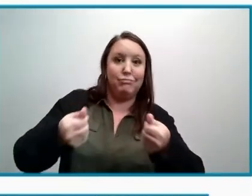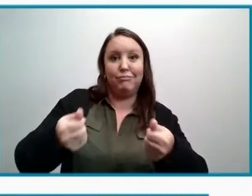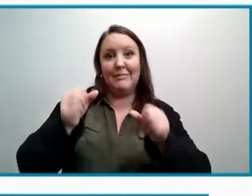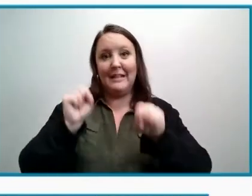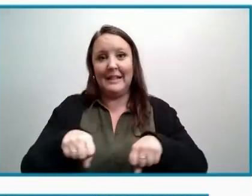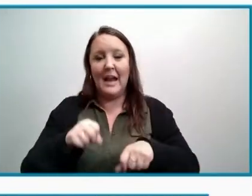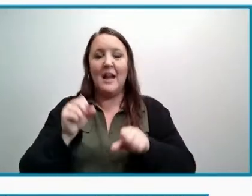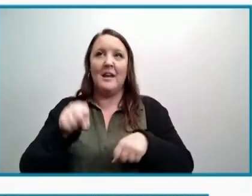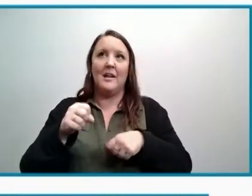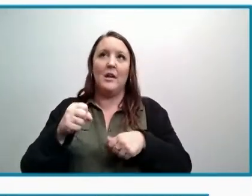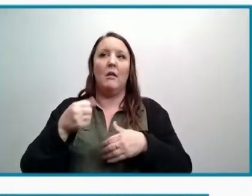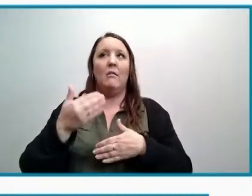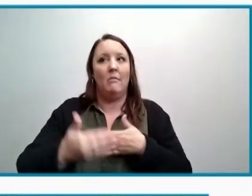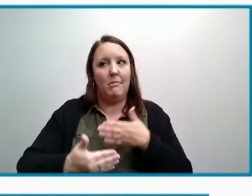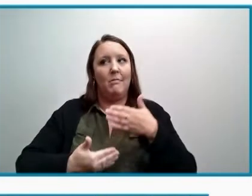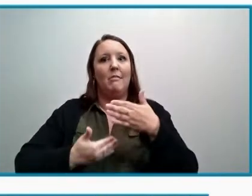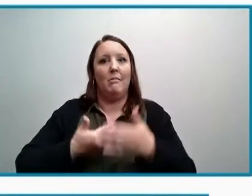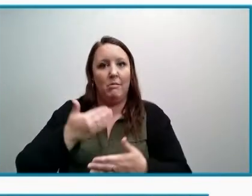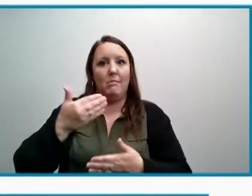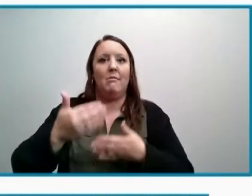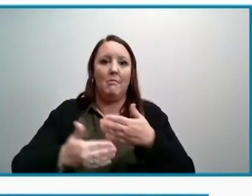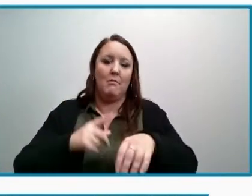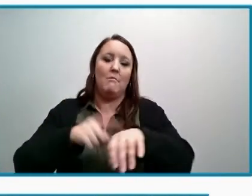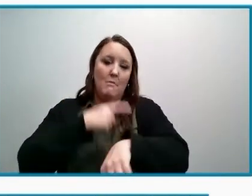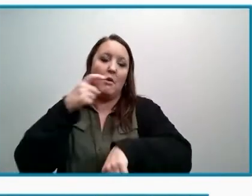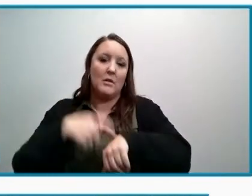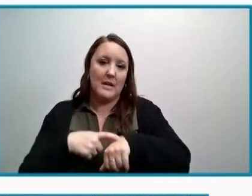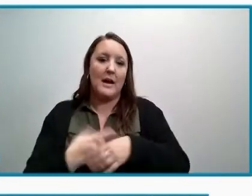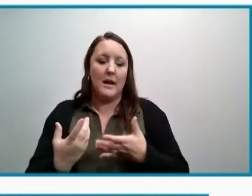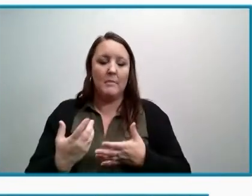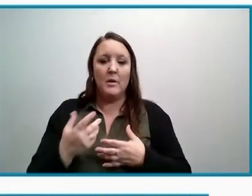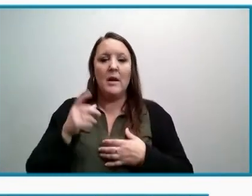And when you're working in sort of the framework of grants with